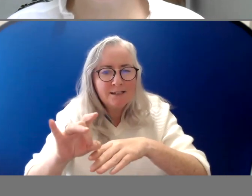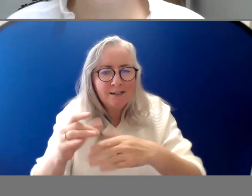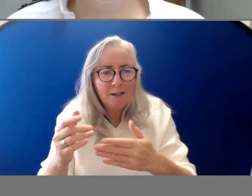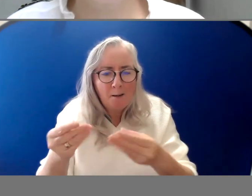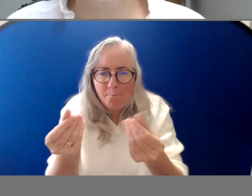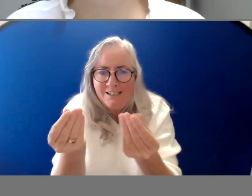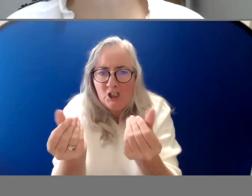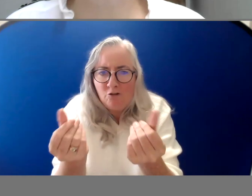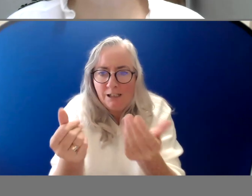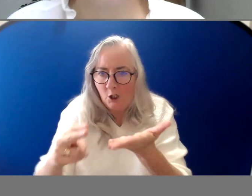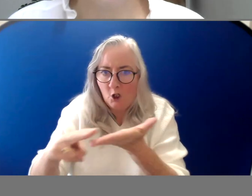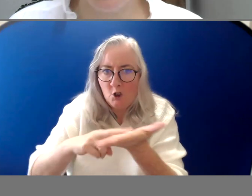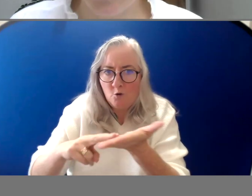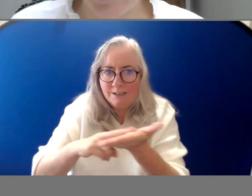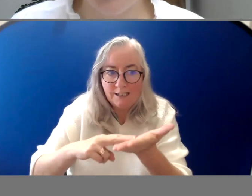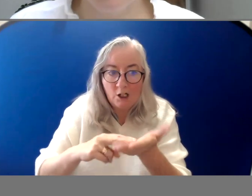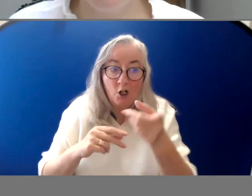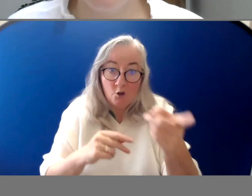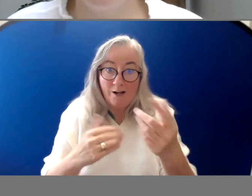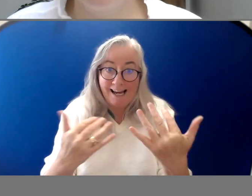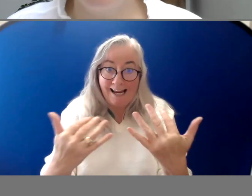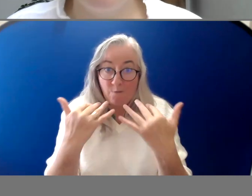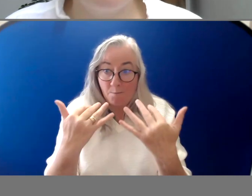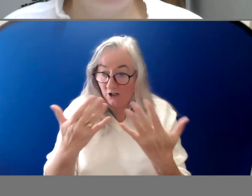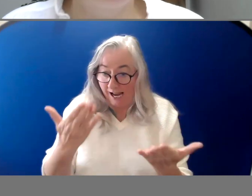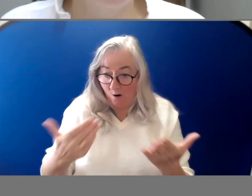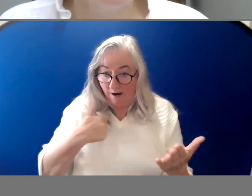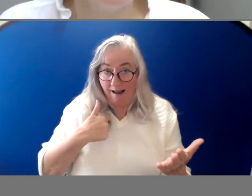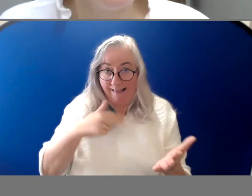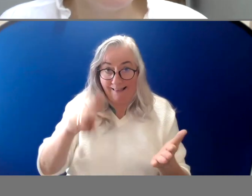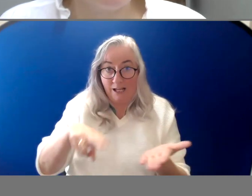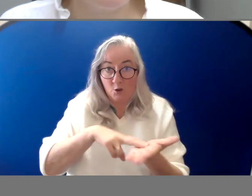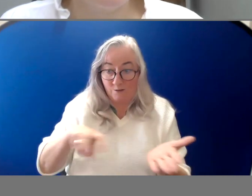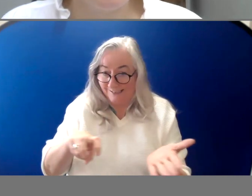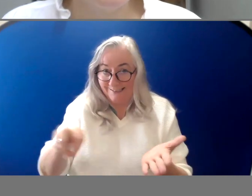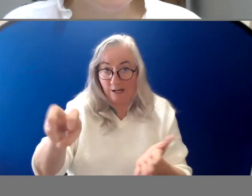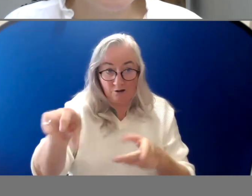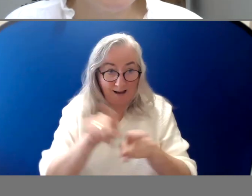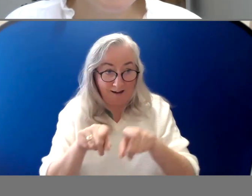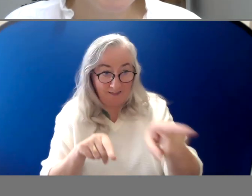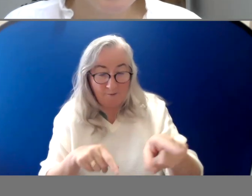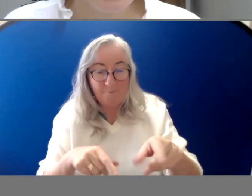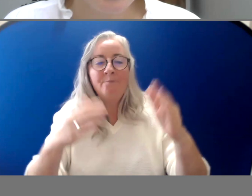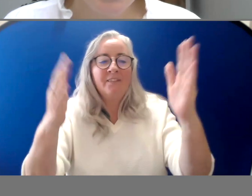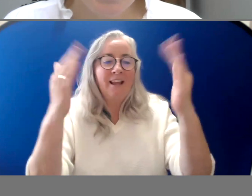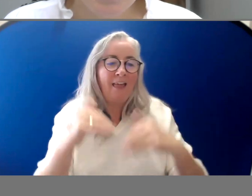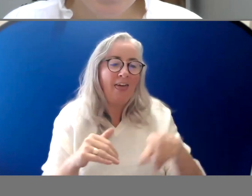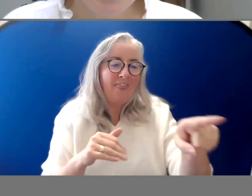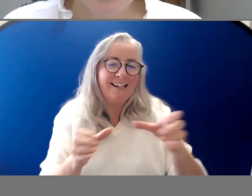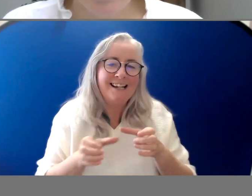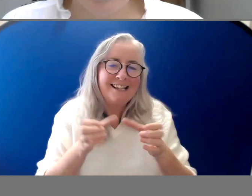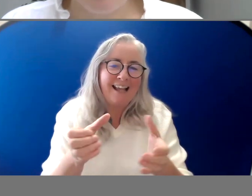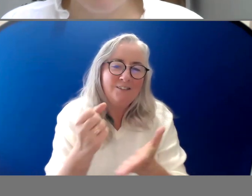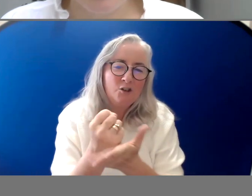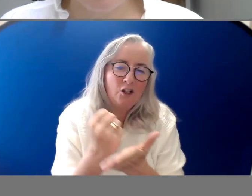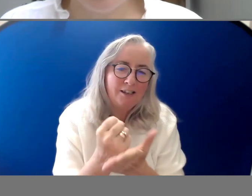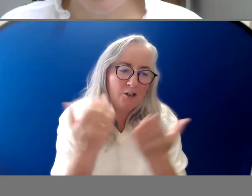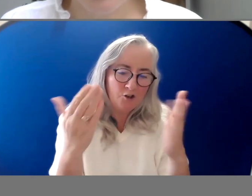so that it it's feeding information to the stair user and then this case study is at the Royal